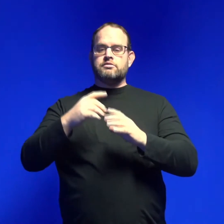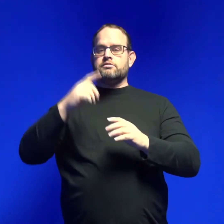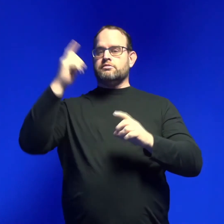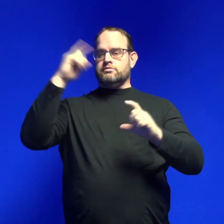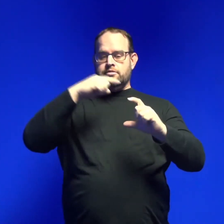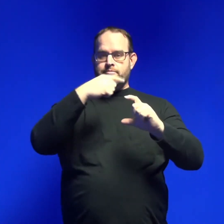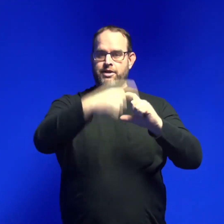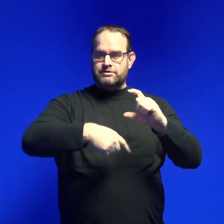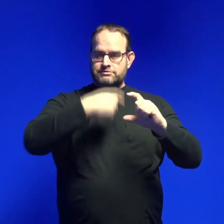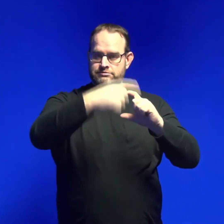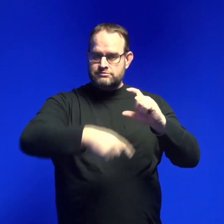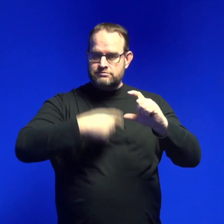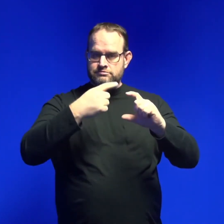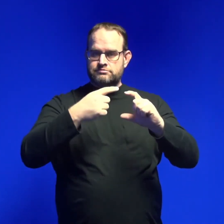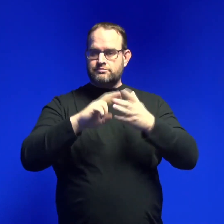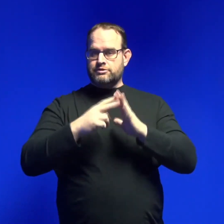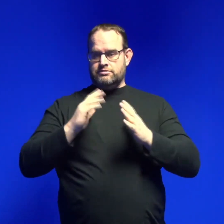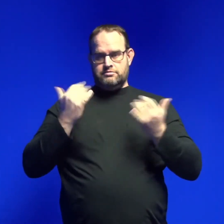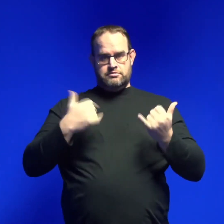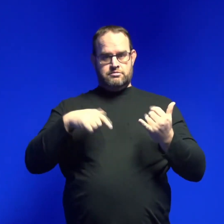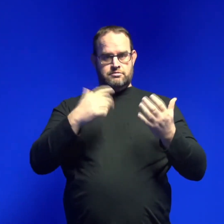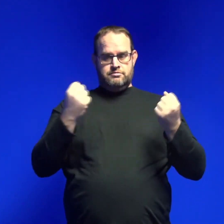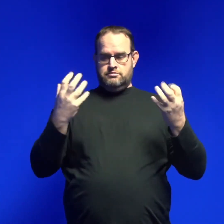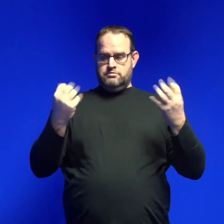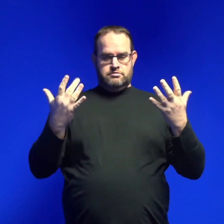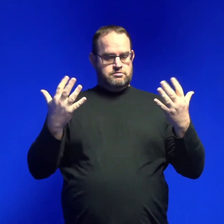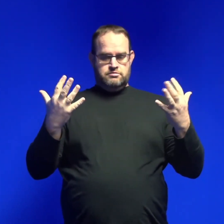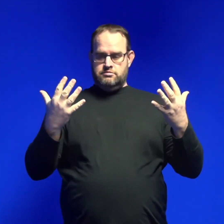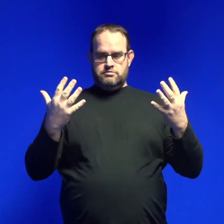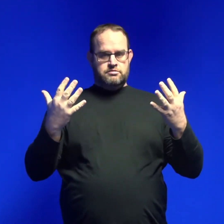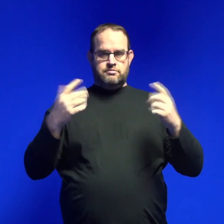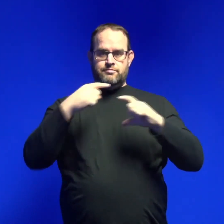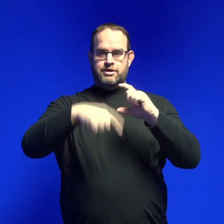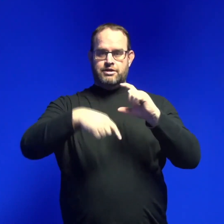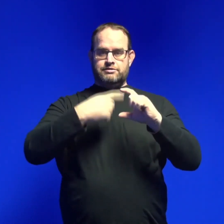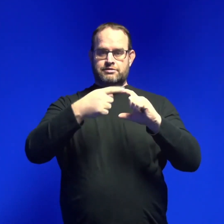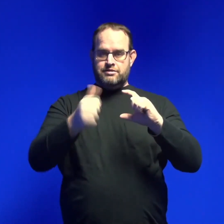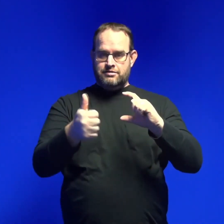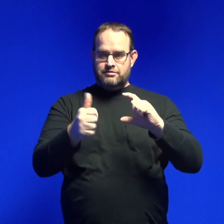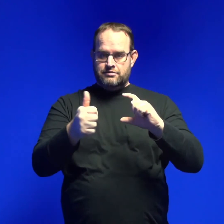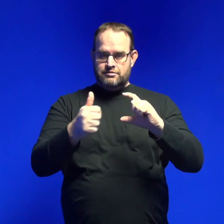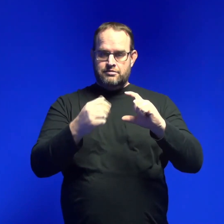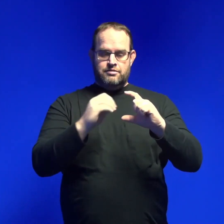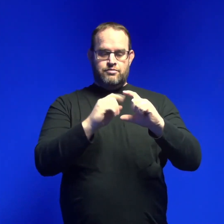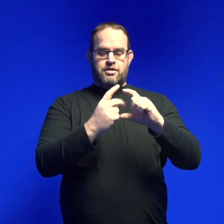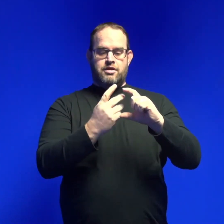Since the signed word is used to represent units, there is another signed word using the same handshape, "base". Because we use fingers to count, we come up with a base-10 system.